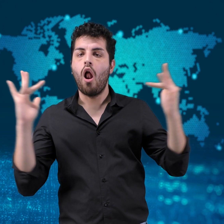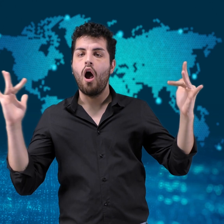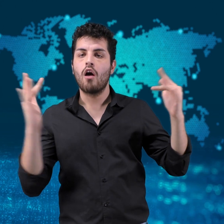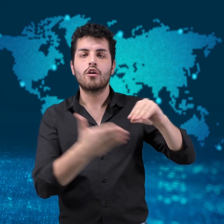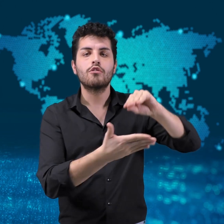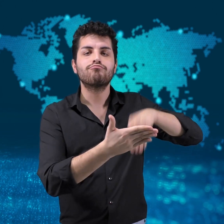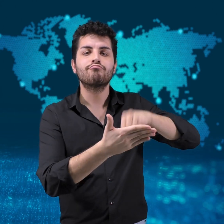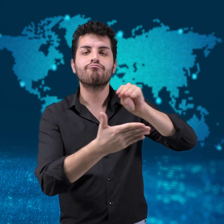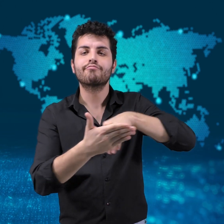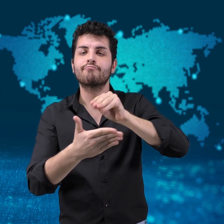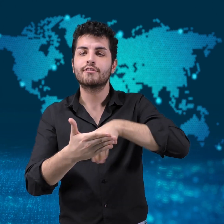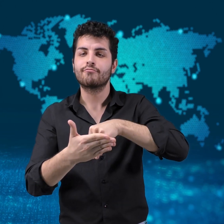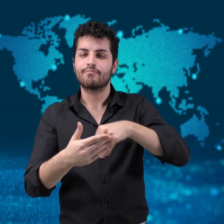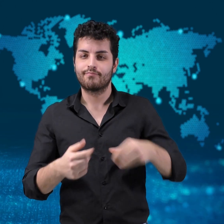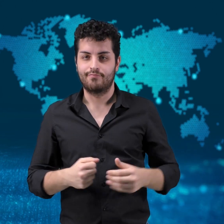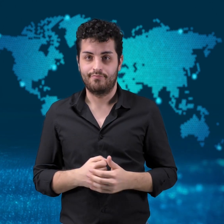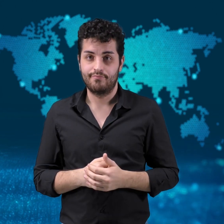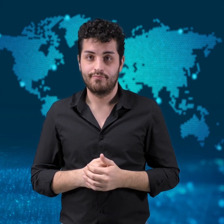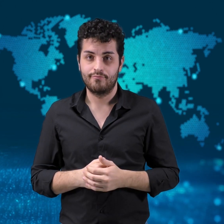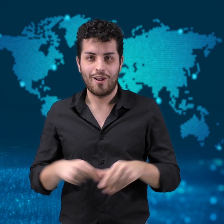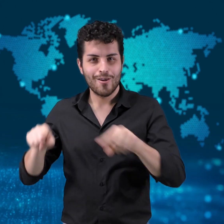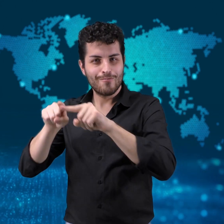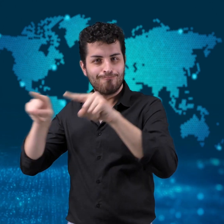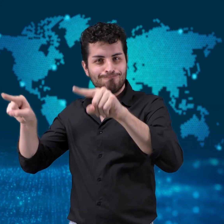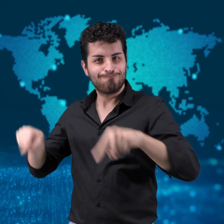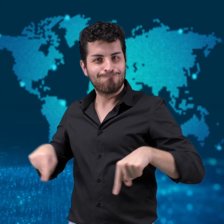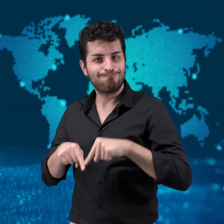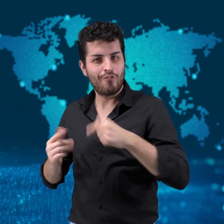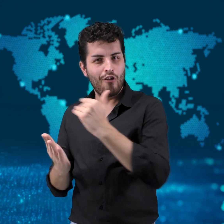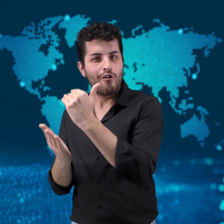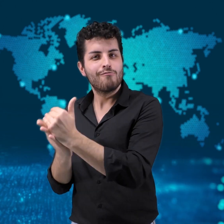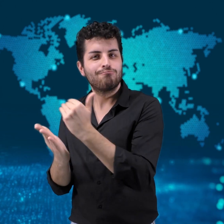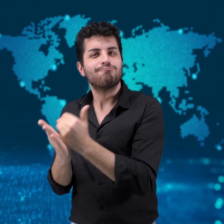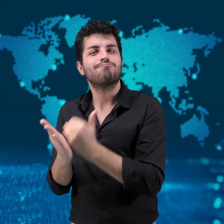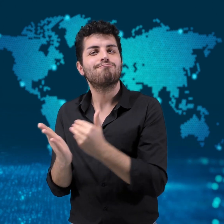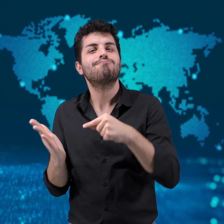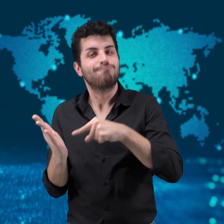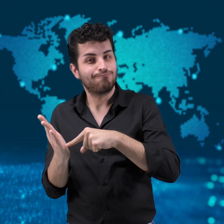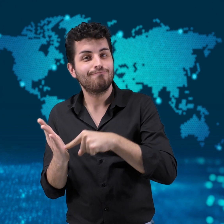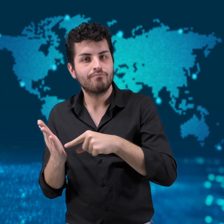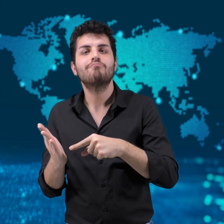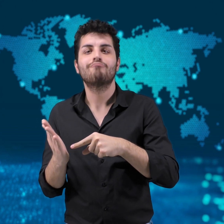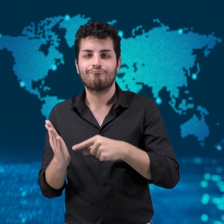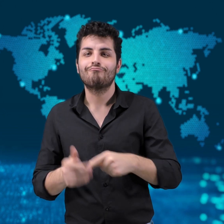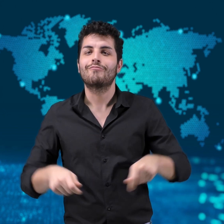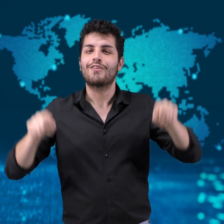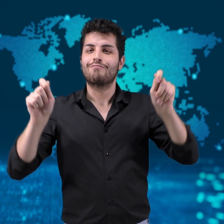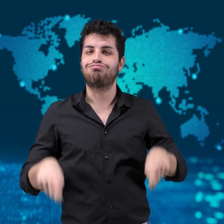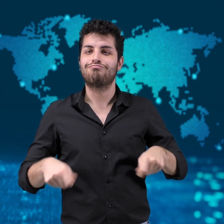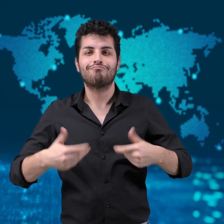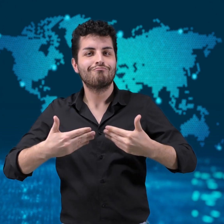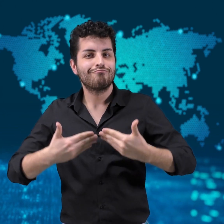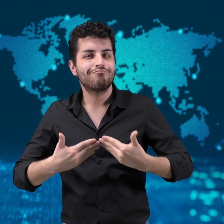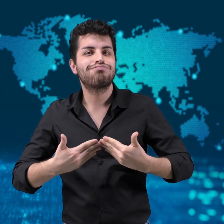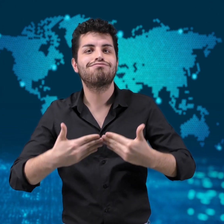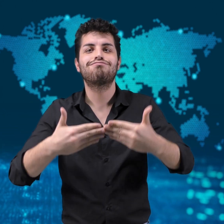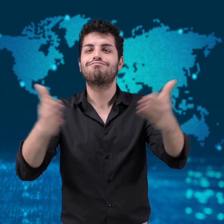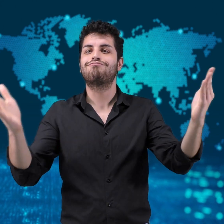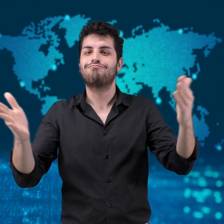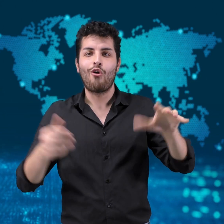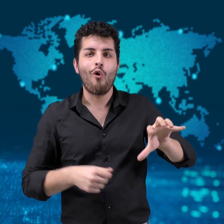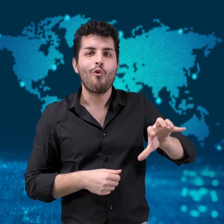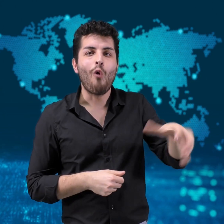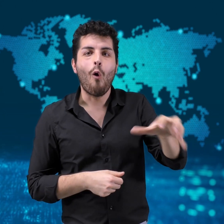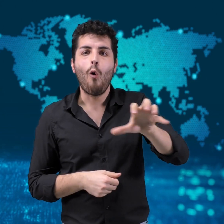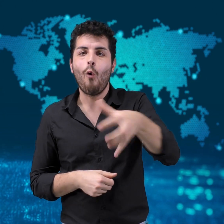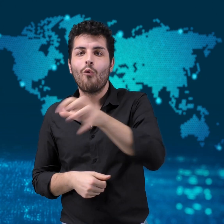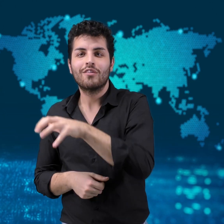This agreement requires all countries of the RCEP to open their